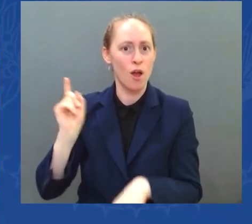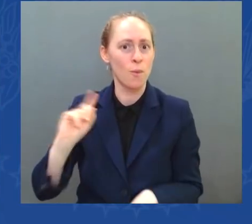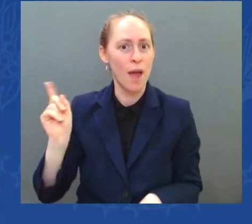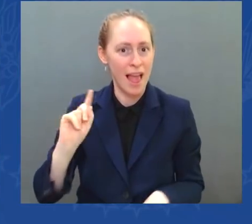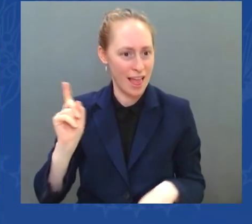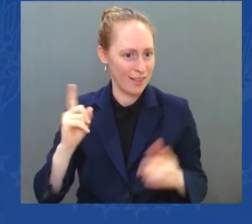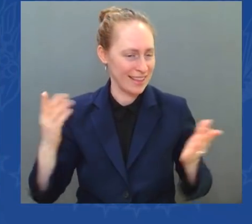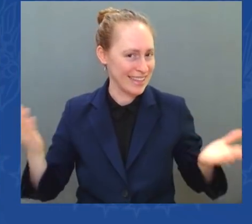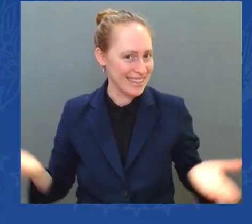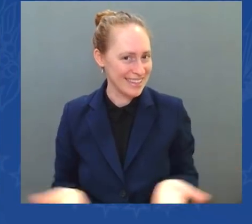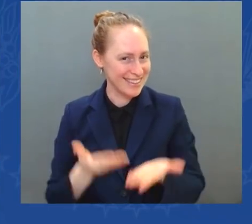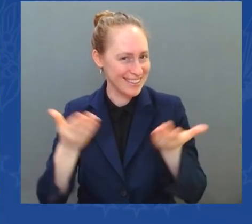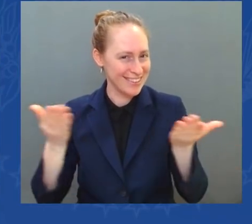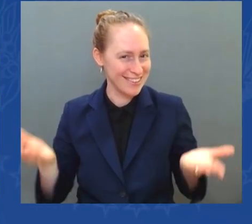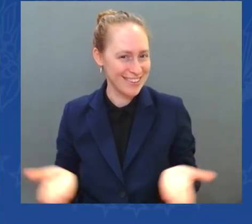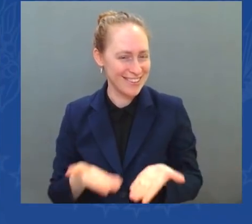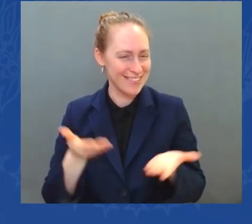as long as you don't have your hearing aid on.